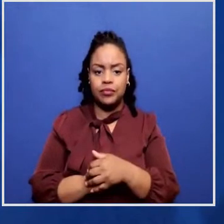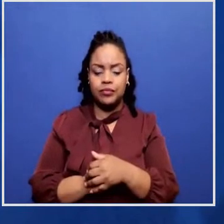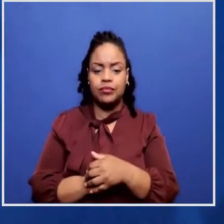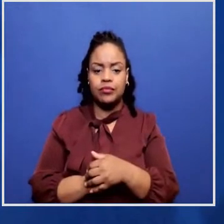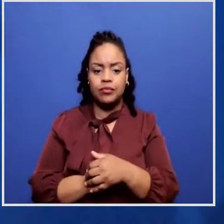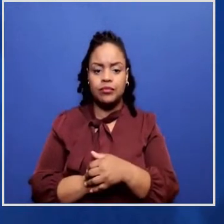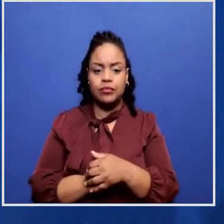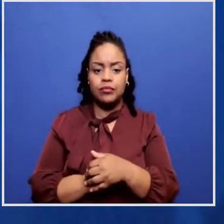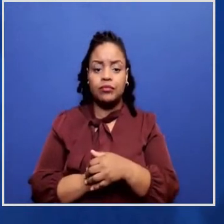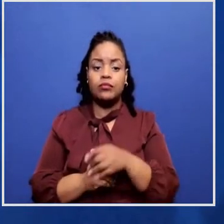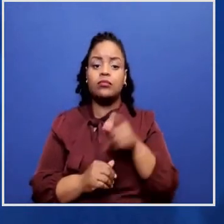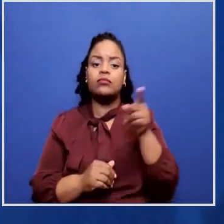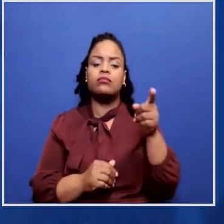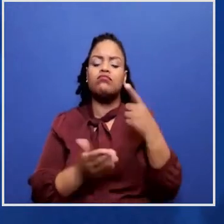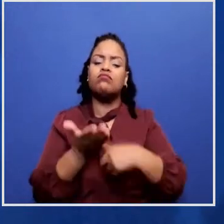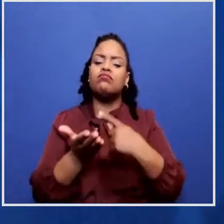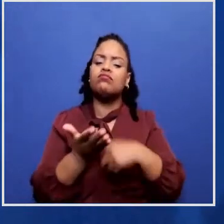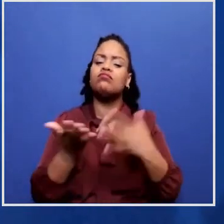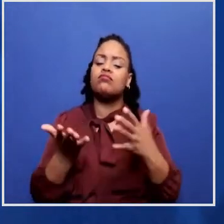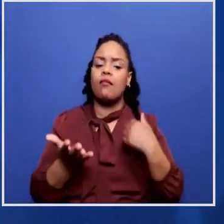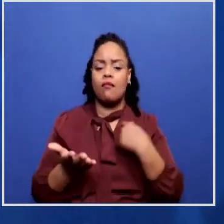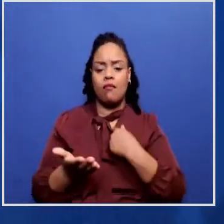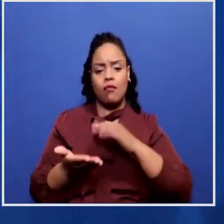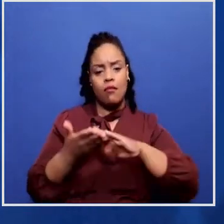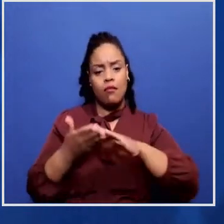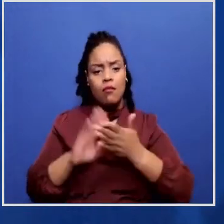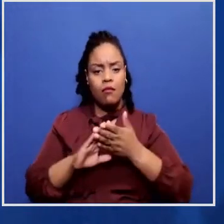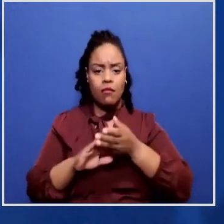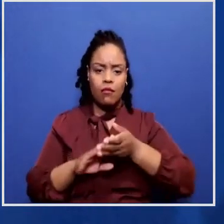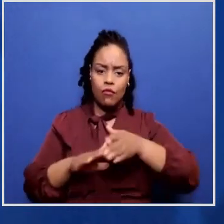FEW MONTHS BEFORE HIS PASSING, WHICH WAS ENTITLED, "THE DRUM MAJOR INSTITUTE."